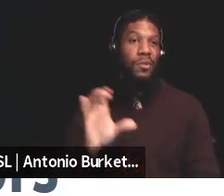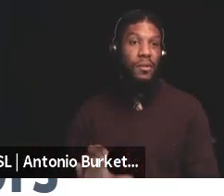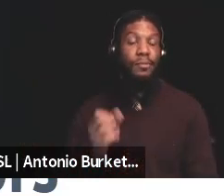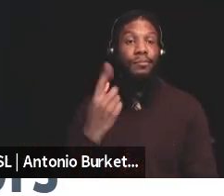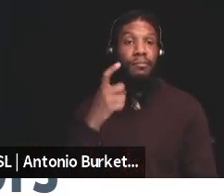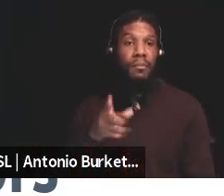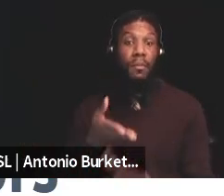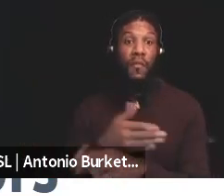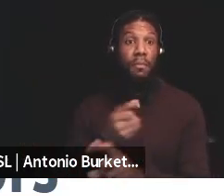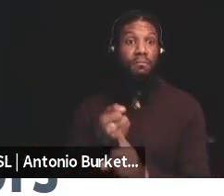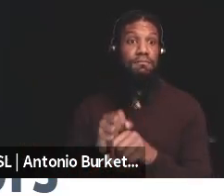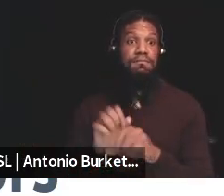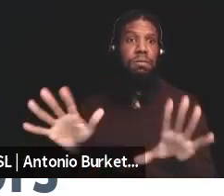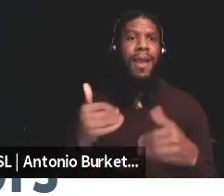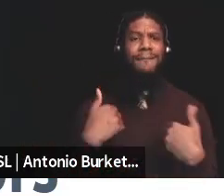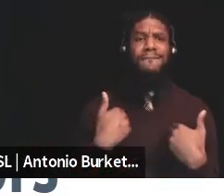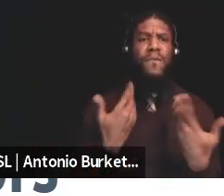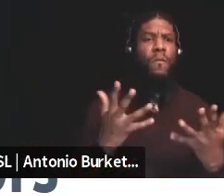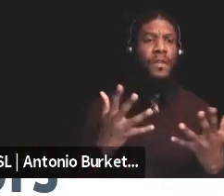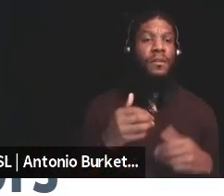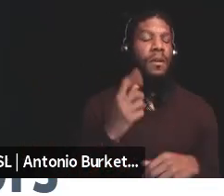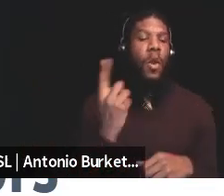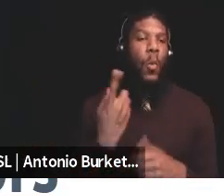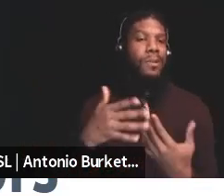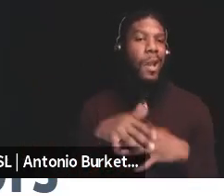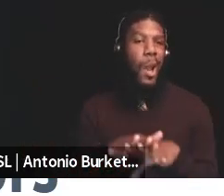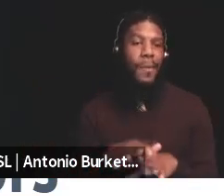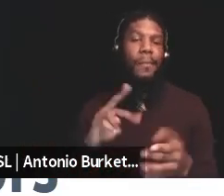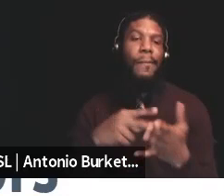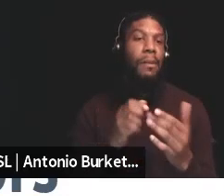pandemic. These were always hybrid, where you could show up in person, but we always